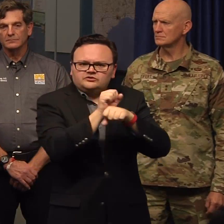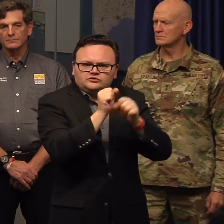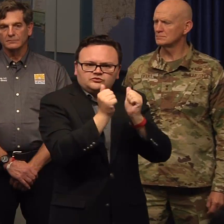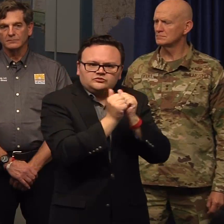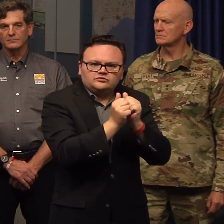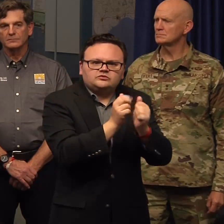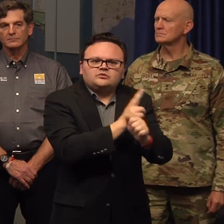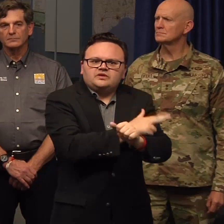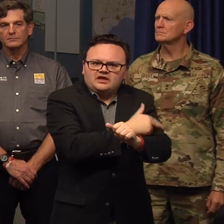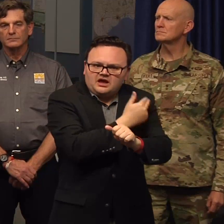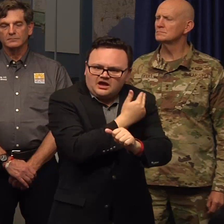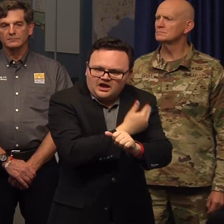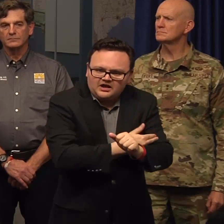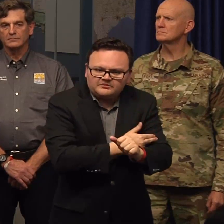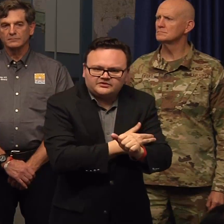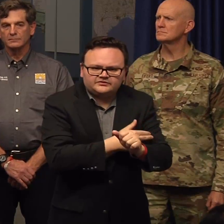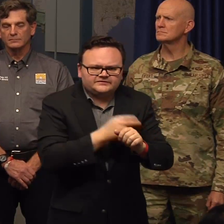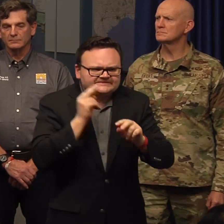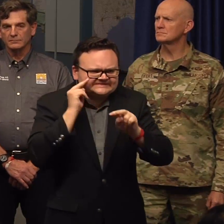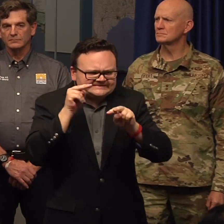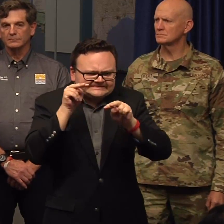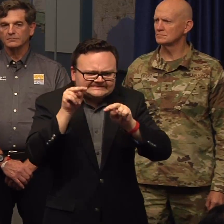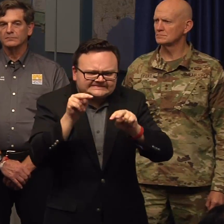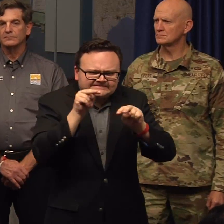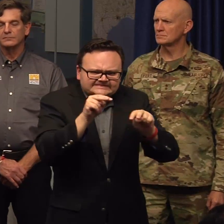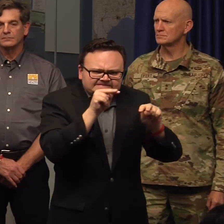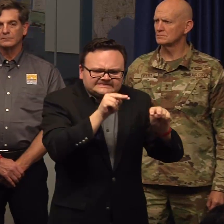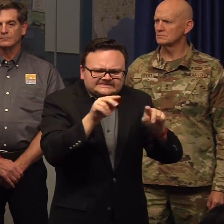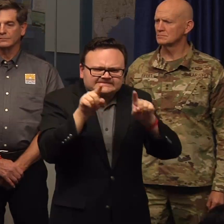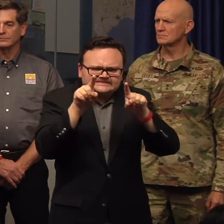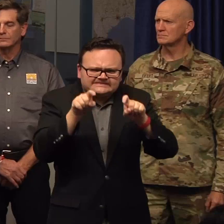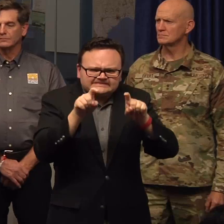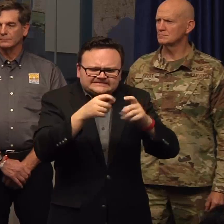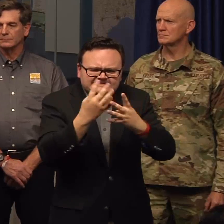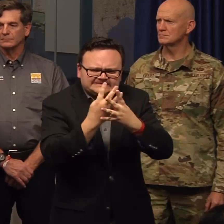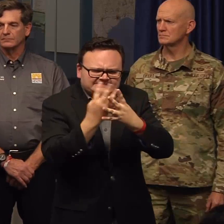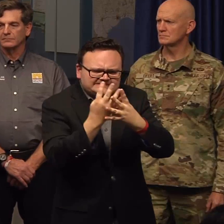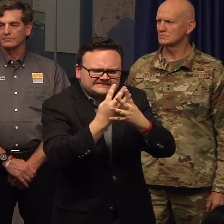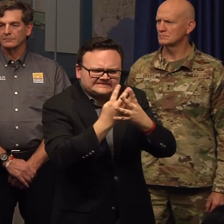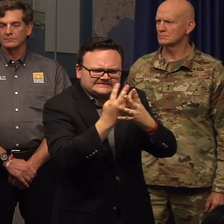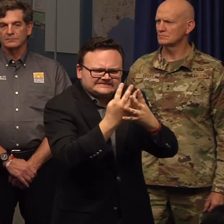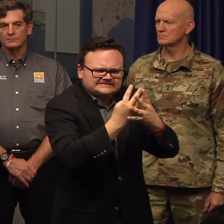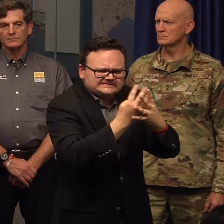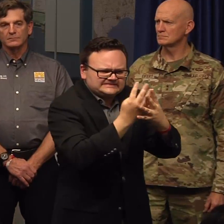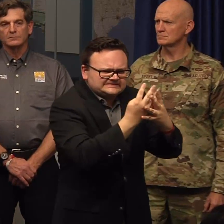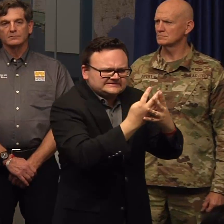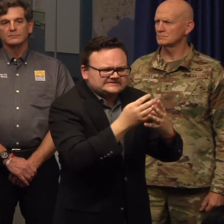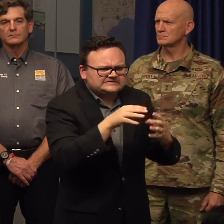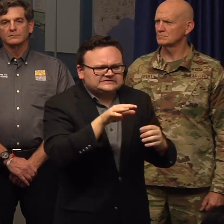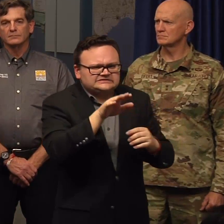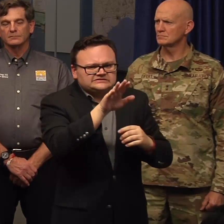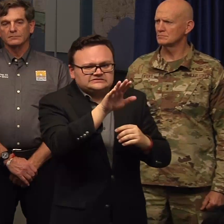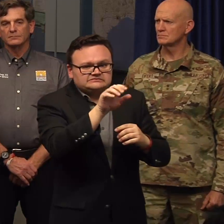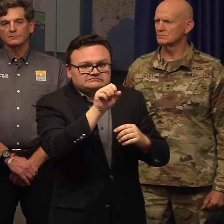I'M VERY CONCERNED, THAT'S WHY WE MY NUMBER ONE PRIORITY IS TO GET ALL THE MATERIALS WE NEED TO DO AS MUCH TESTING AS POSSIBLE. IF I HAD UNLIMITED RESOURCES I